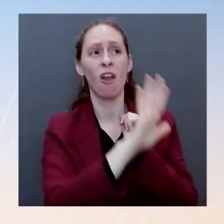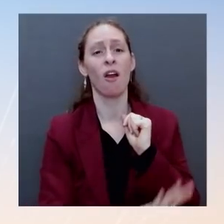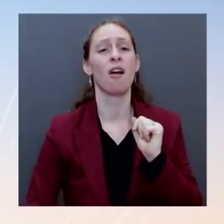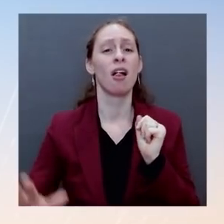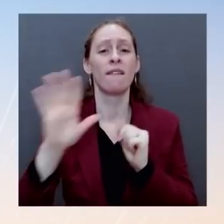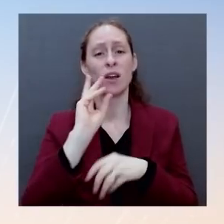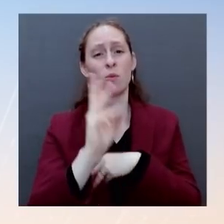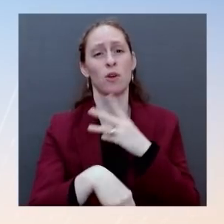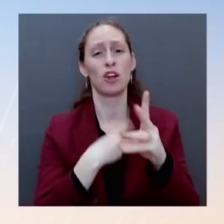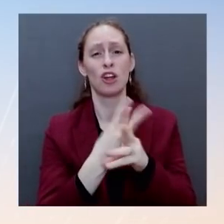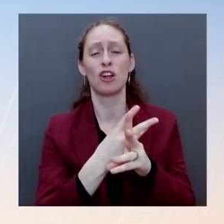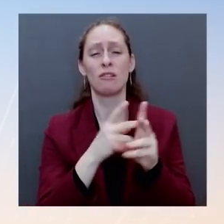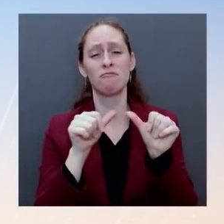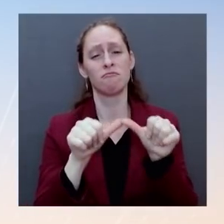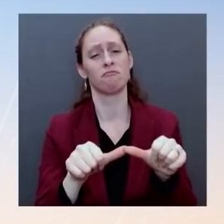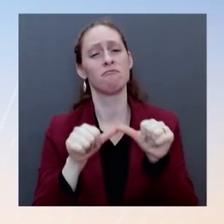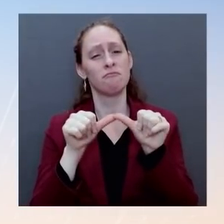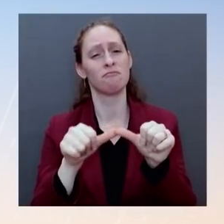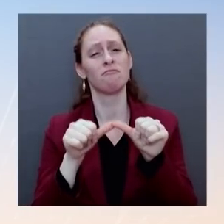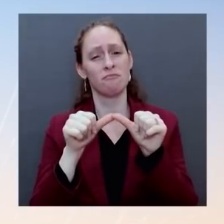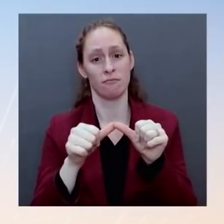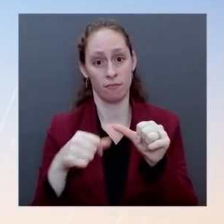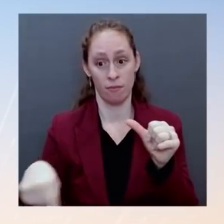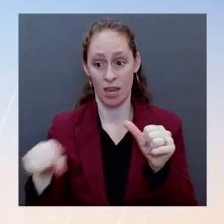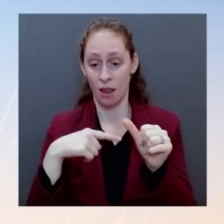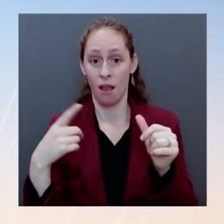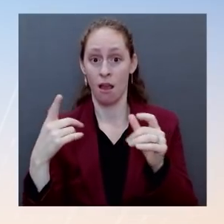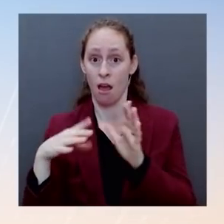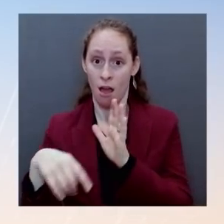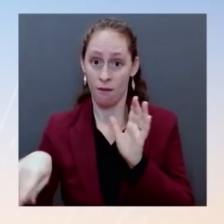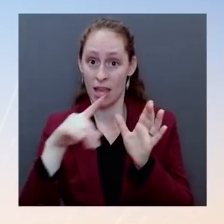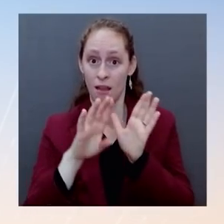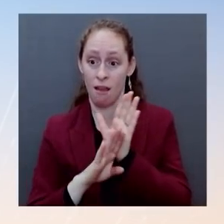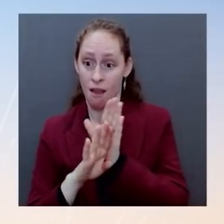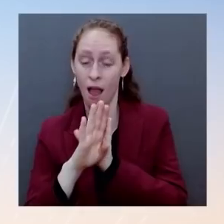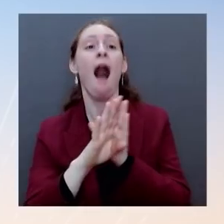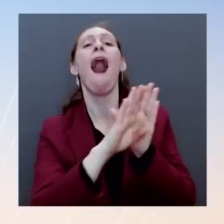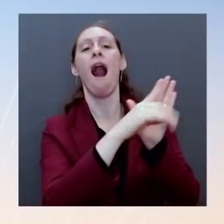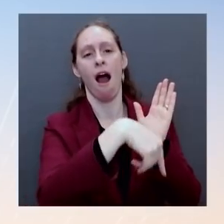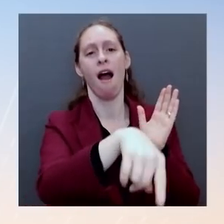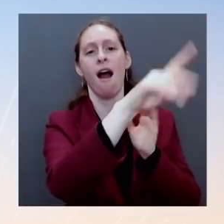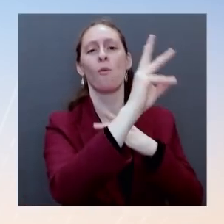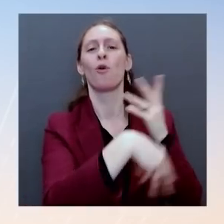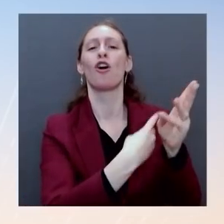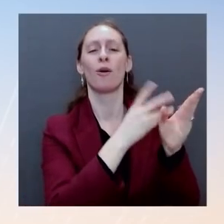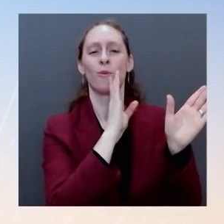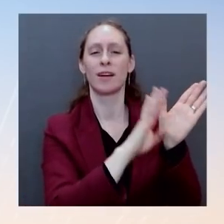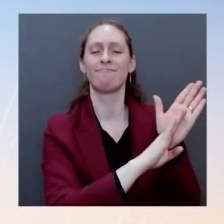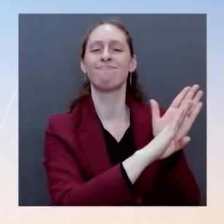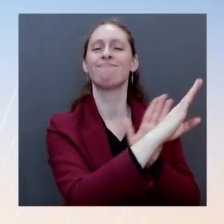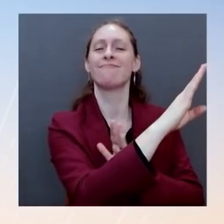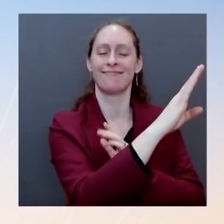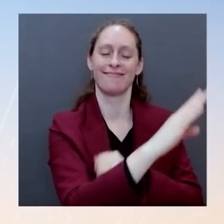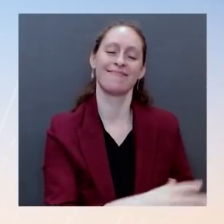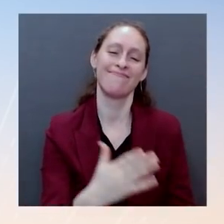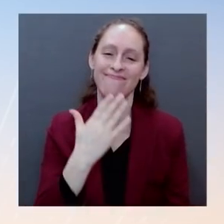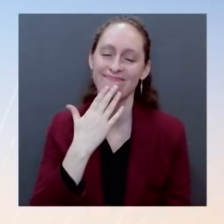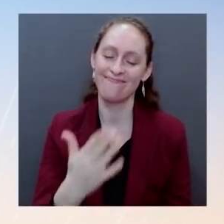while mitigating price increases. Ms. Psaki: All right. Thank you, Brian Deese. Mr. Deese: Thank you, all. The Press: Thanks, Brian. Ms. Psaki: Okay. I have nothing at the top.